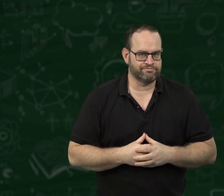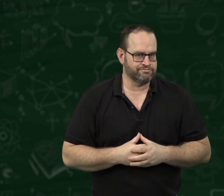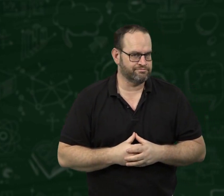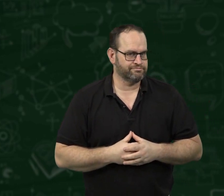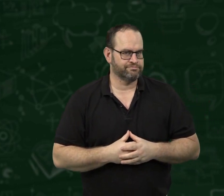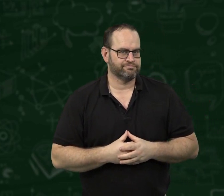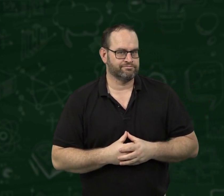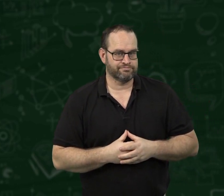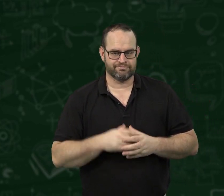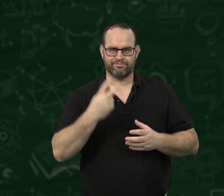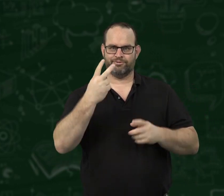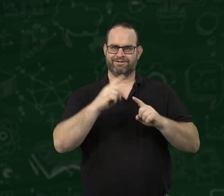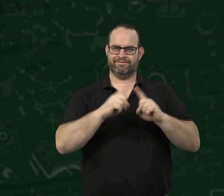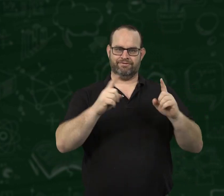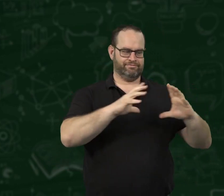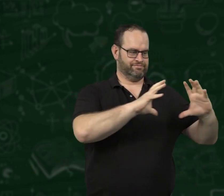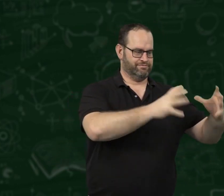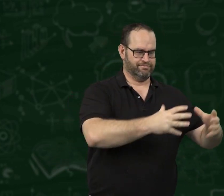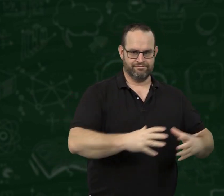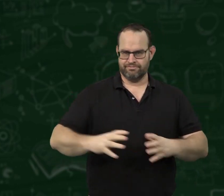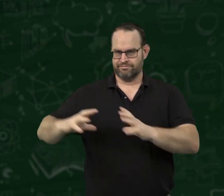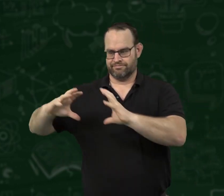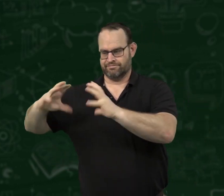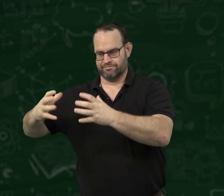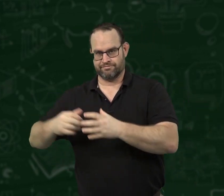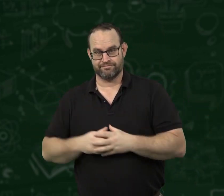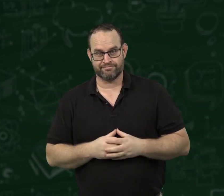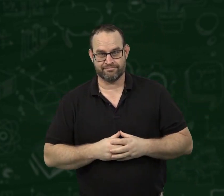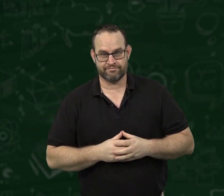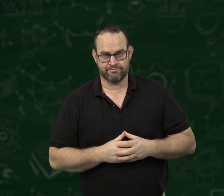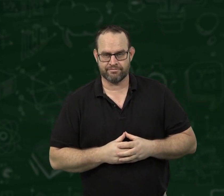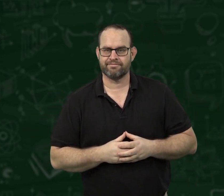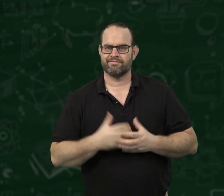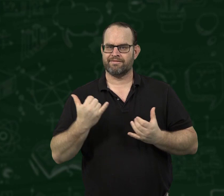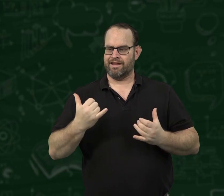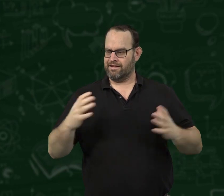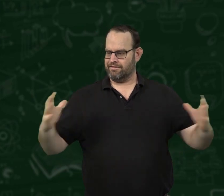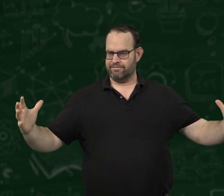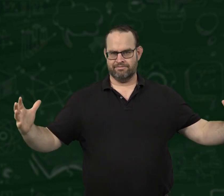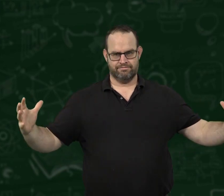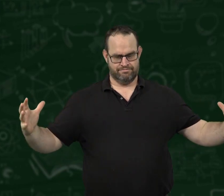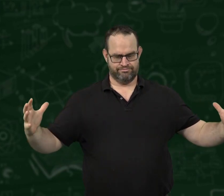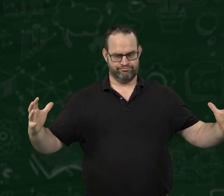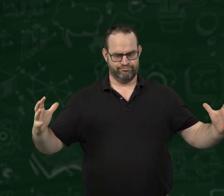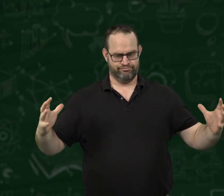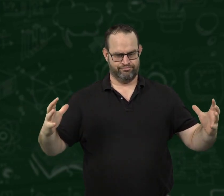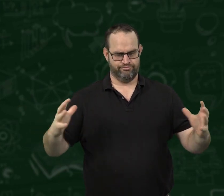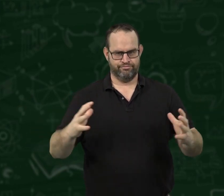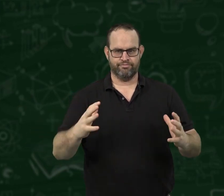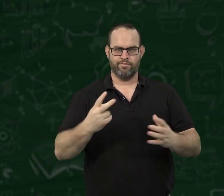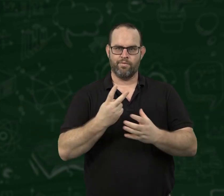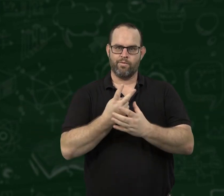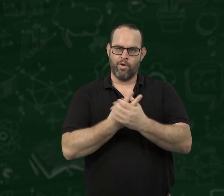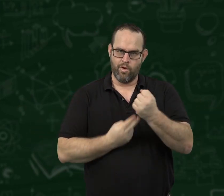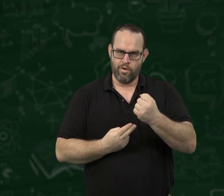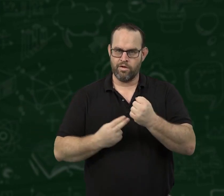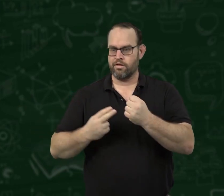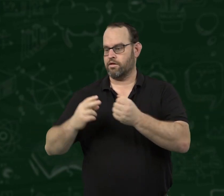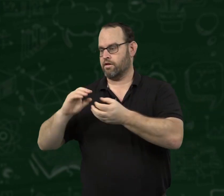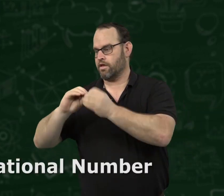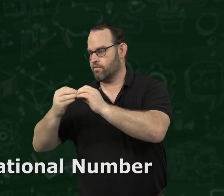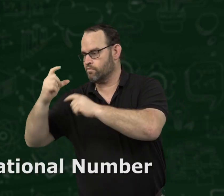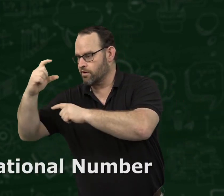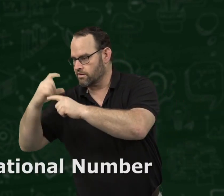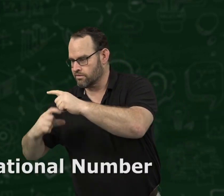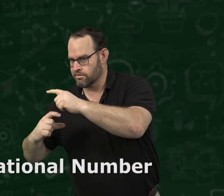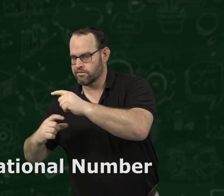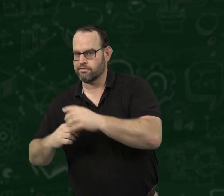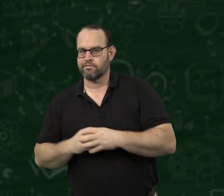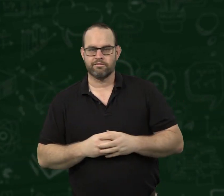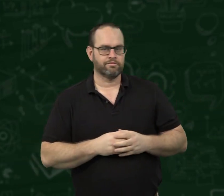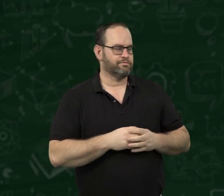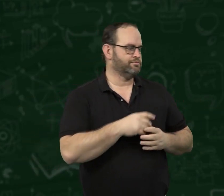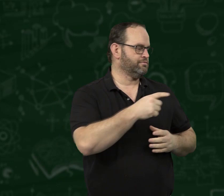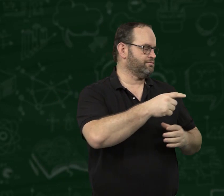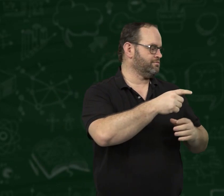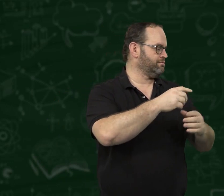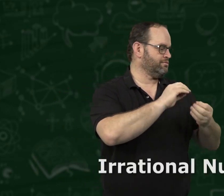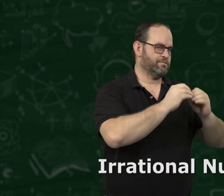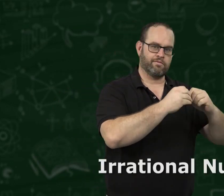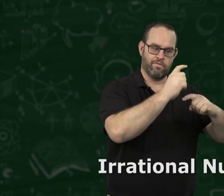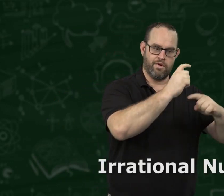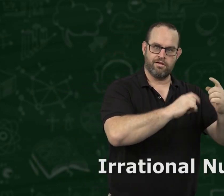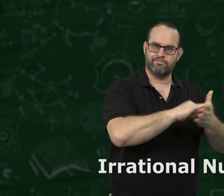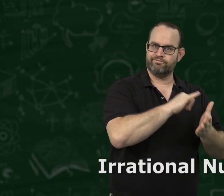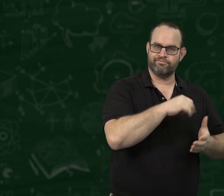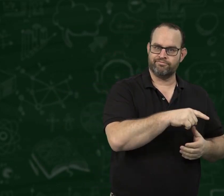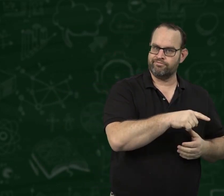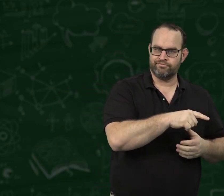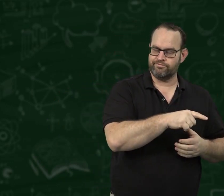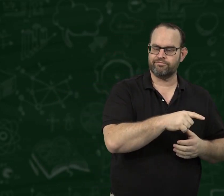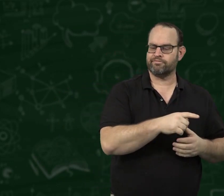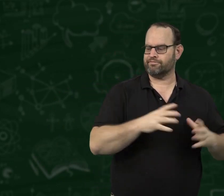Rational and irrational numbers are two different groups of numbers.